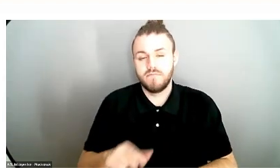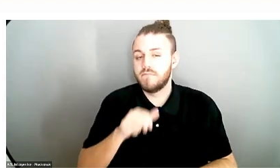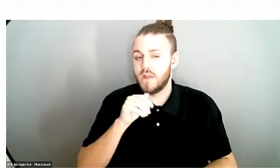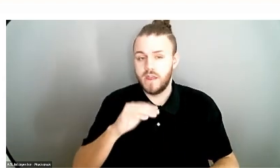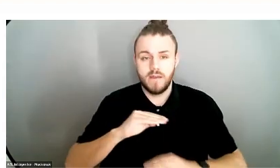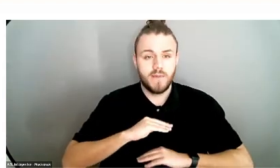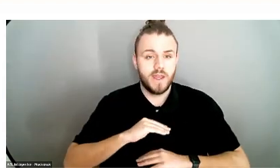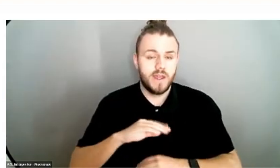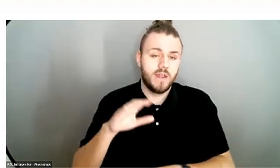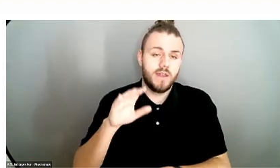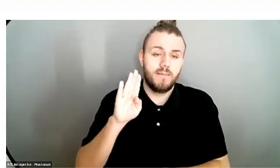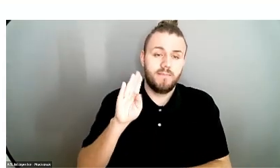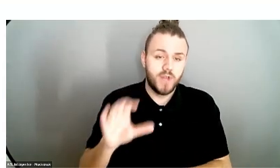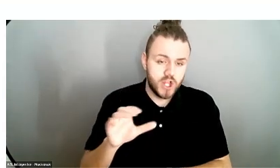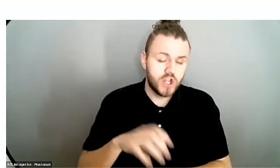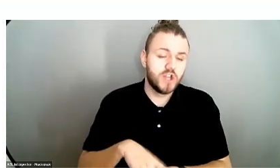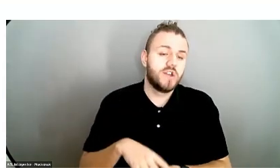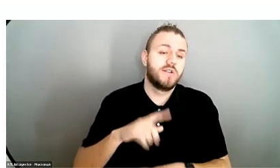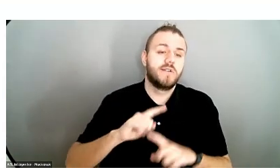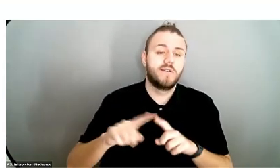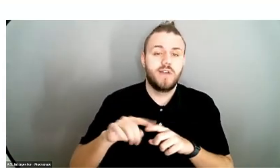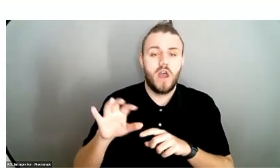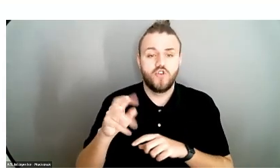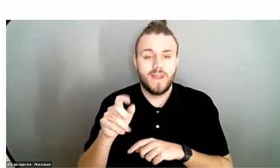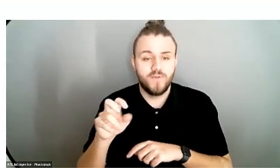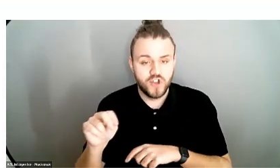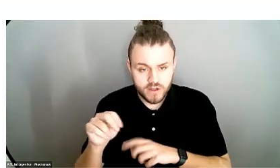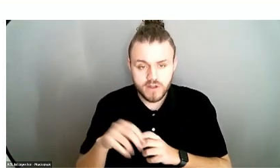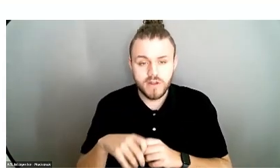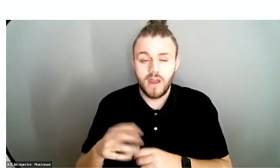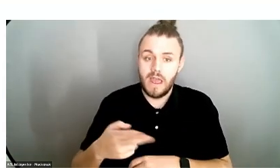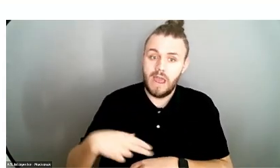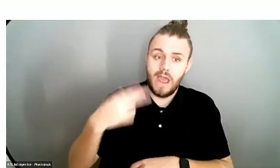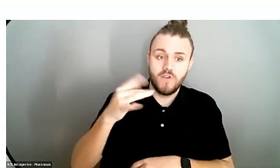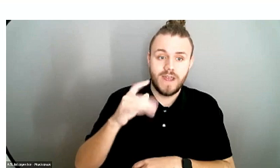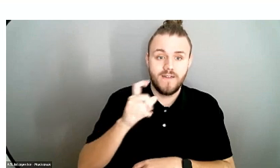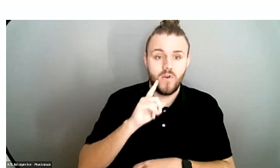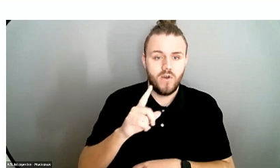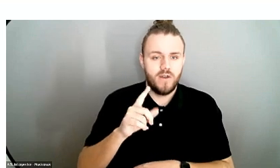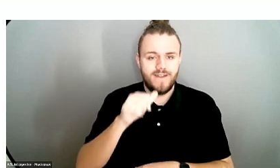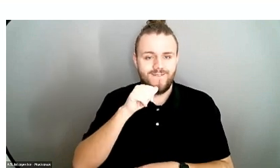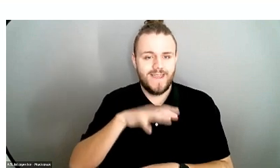pre-conception and pregnancy counseling, higher rates of female sterilization and hysterectomy,